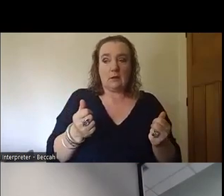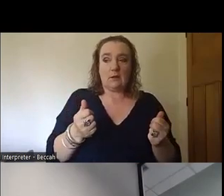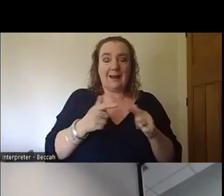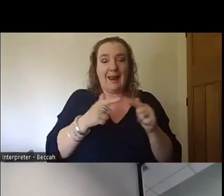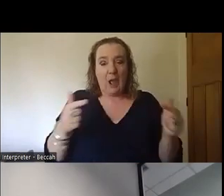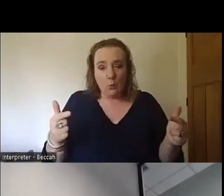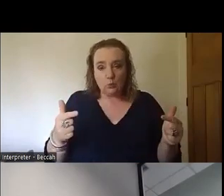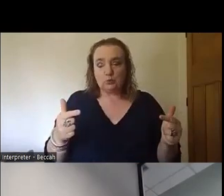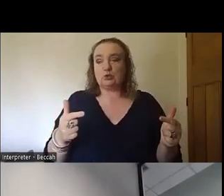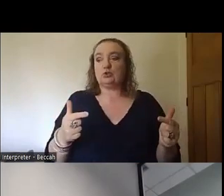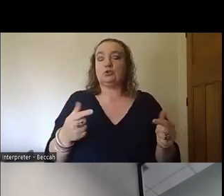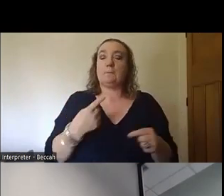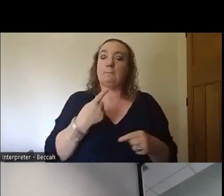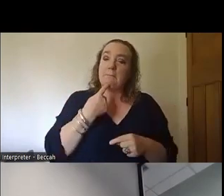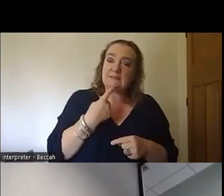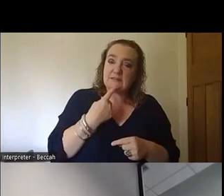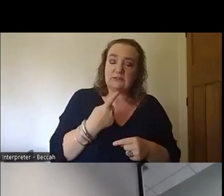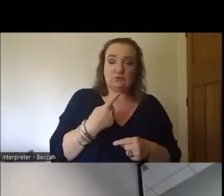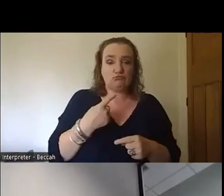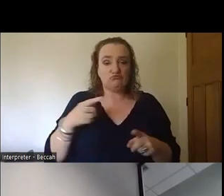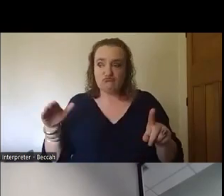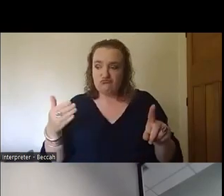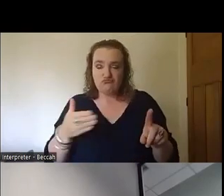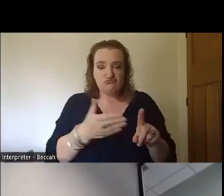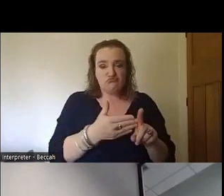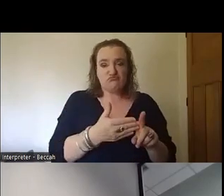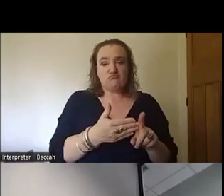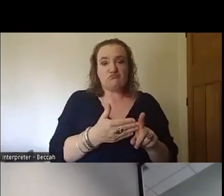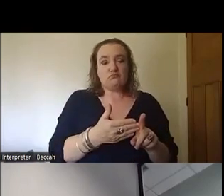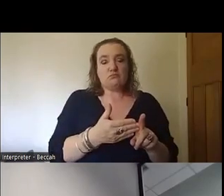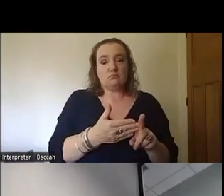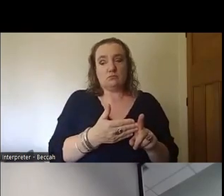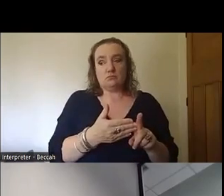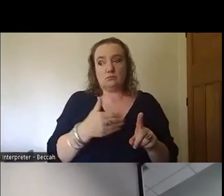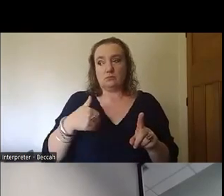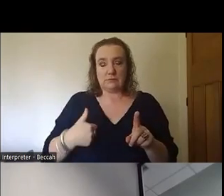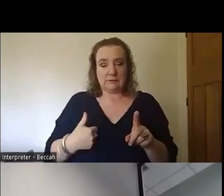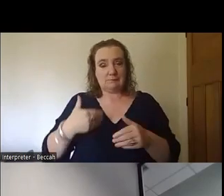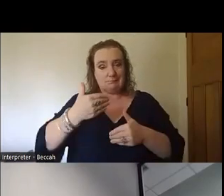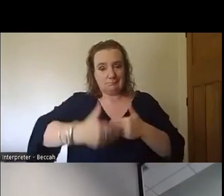and the direction that we need to be positioning to start to move away